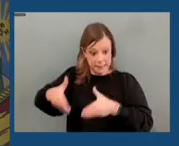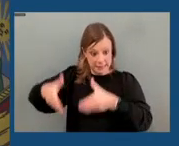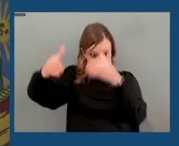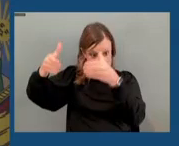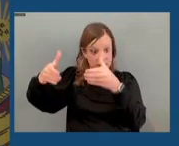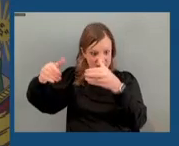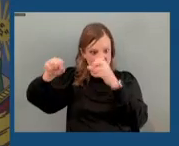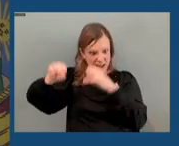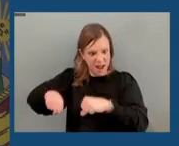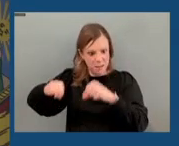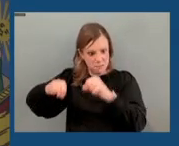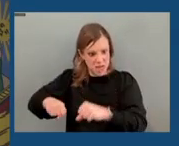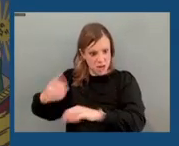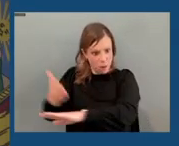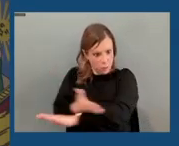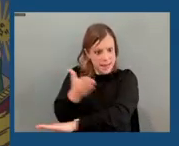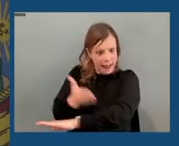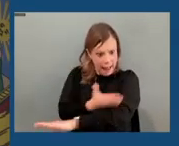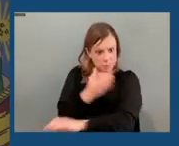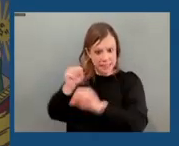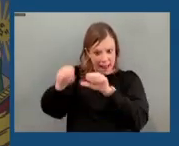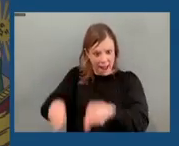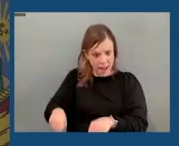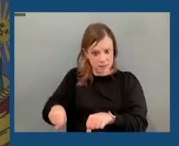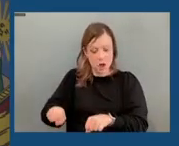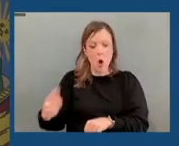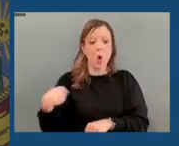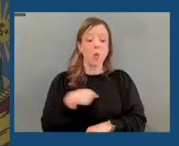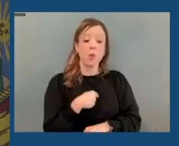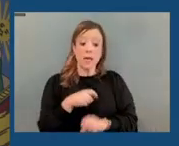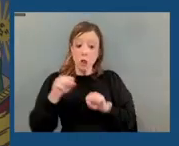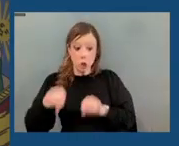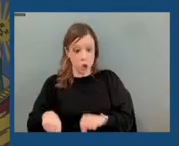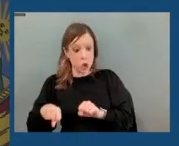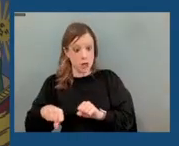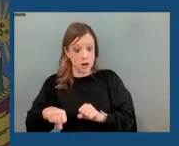uh there's two dynamics or one is you legalize what's already out there and has been used not legally,